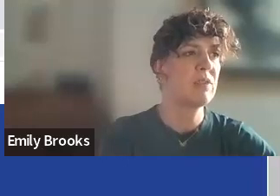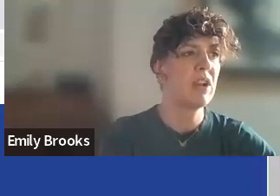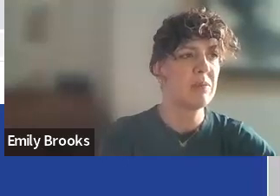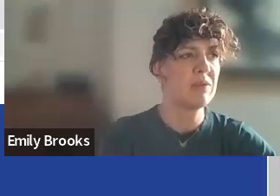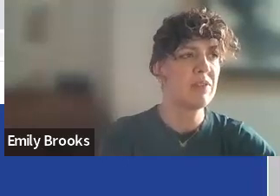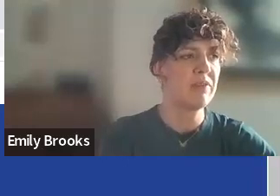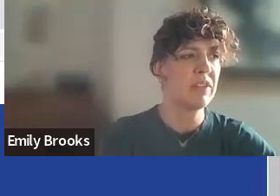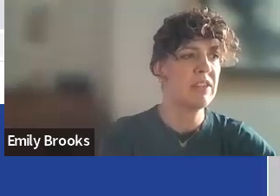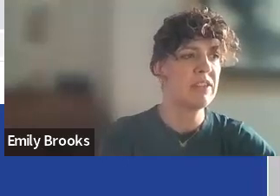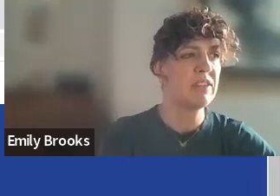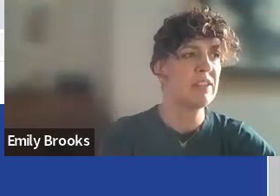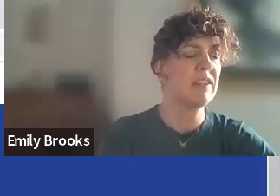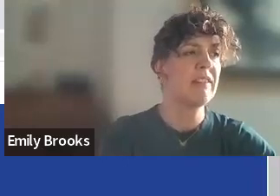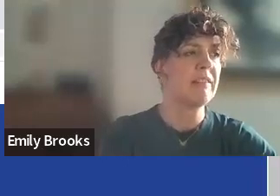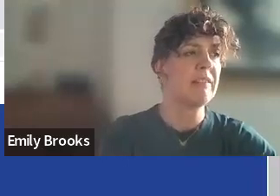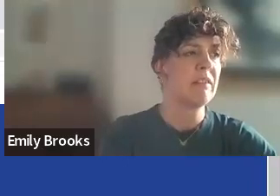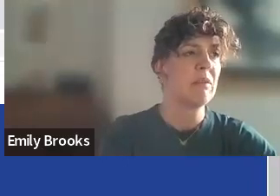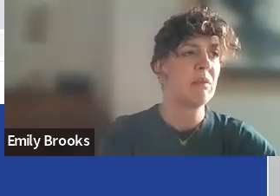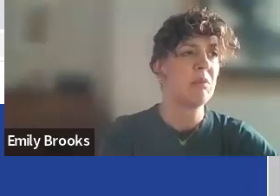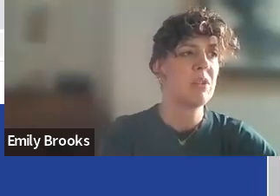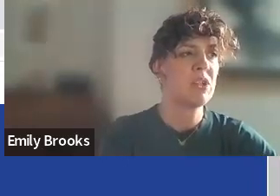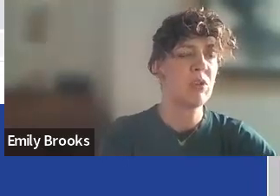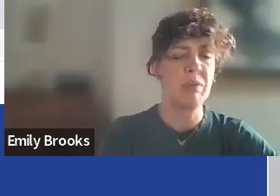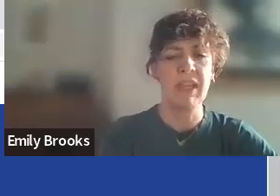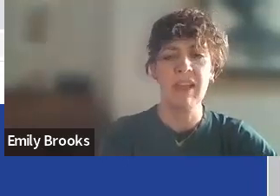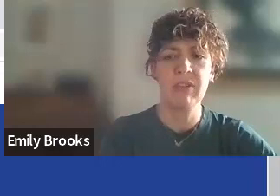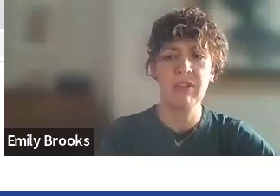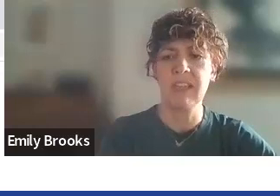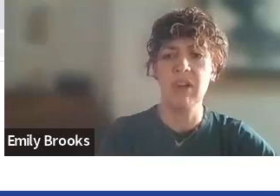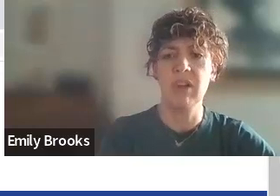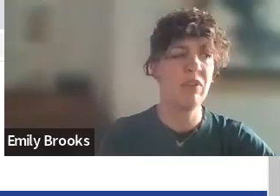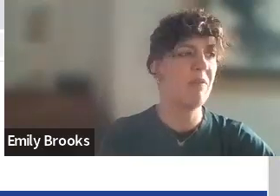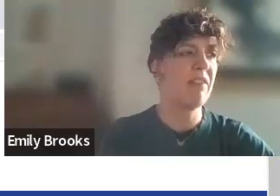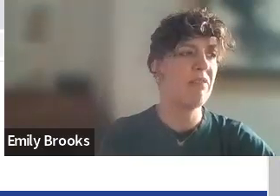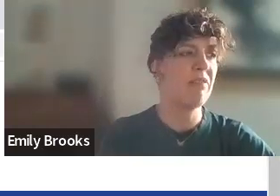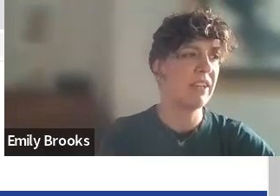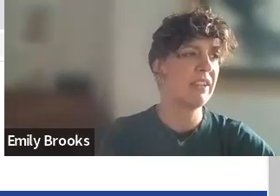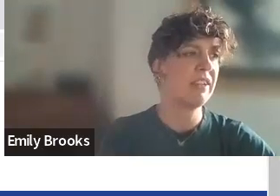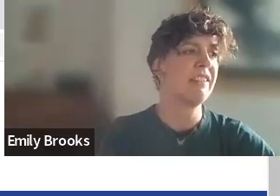Types of deafness. We just thought it'd be helpful to give an overview of everything.